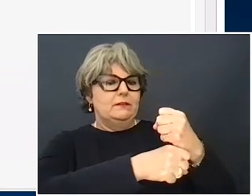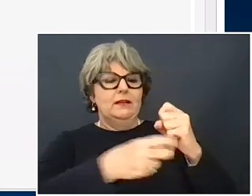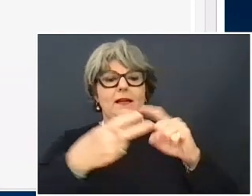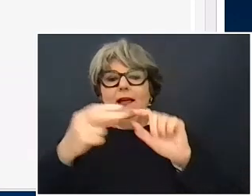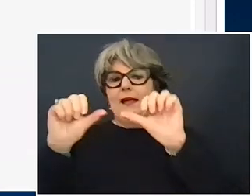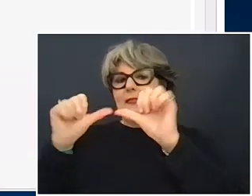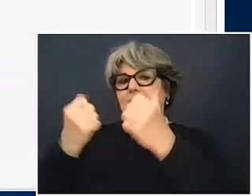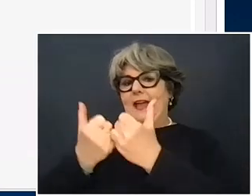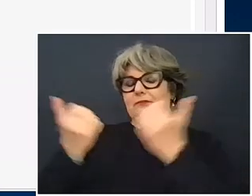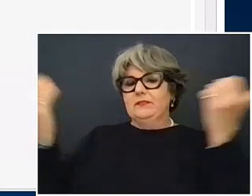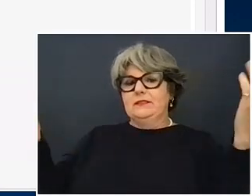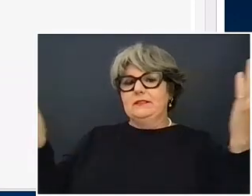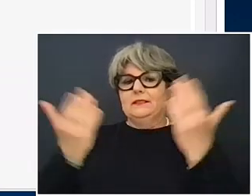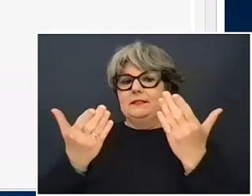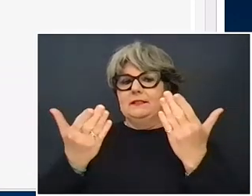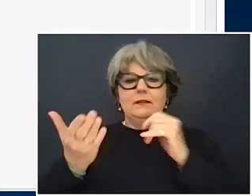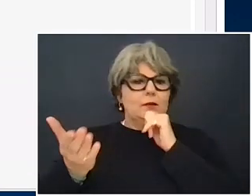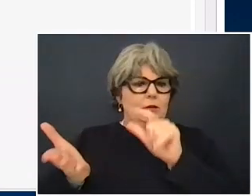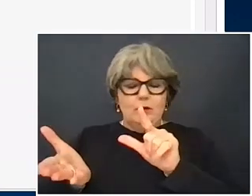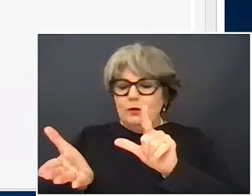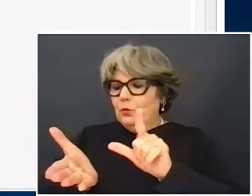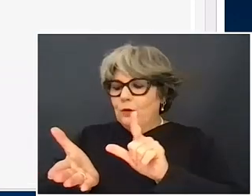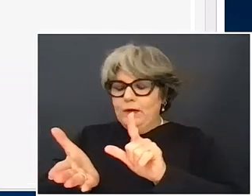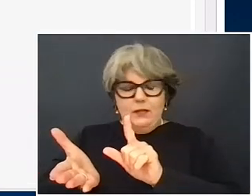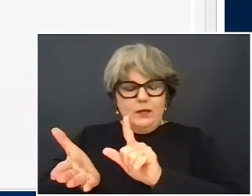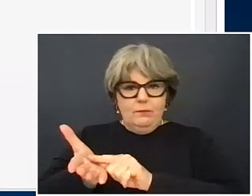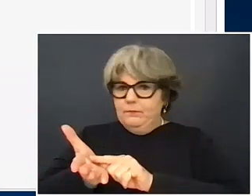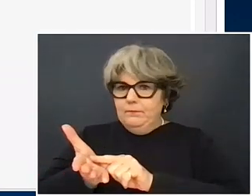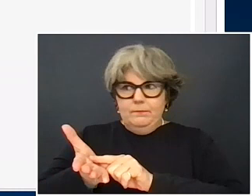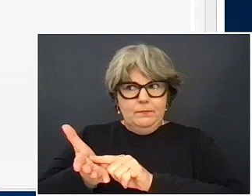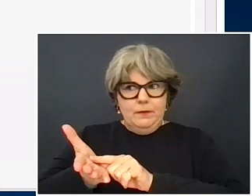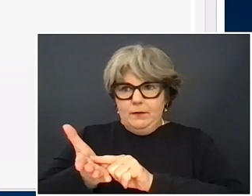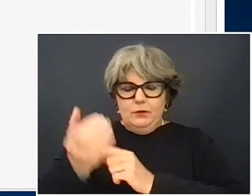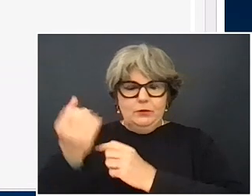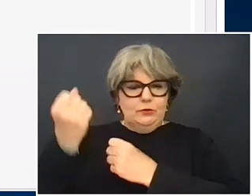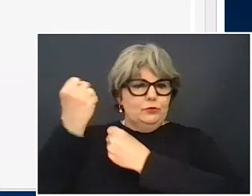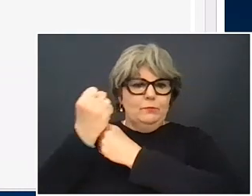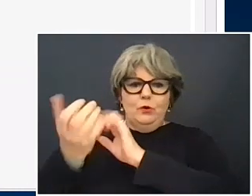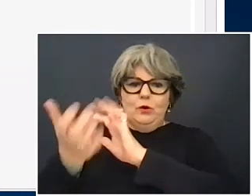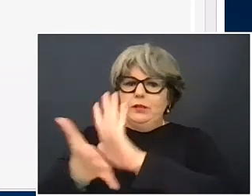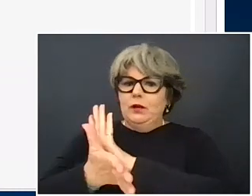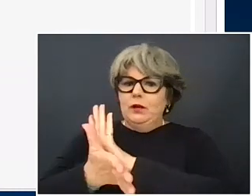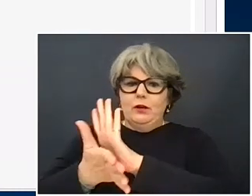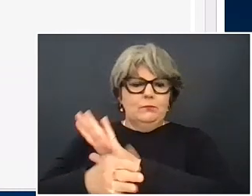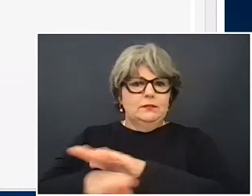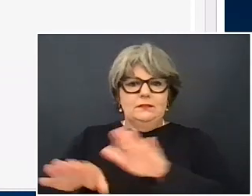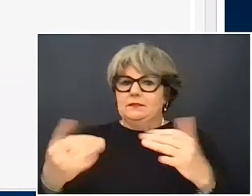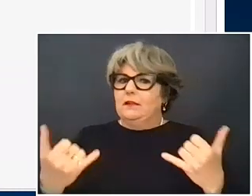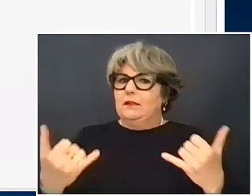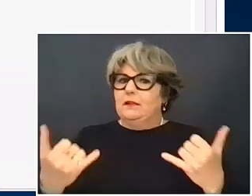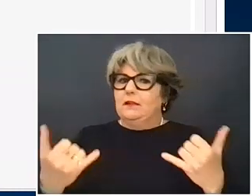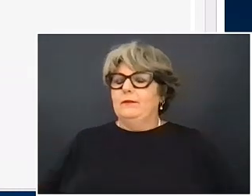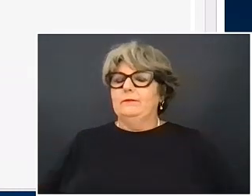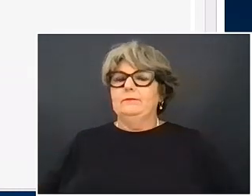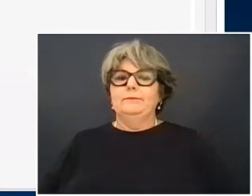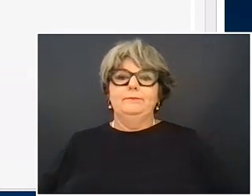we don't publish the supporting documentation at this time. So you don't publish the petition at this